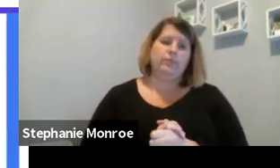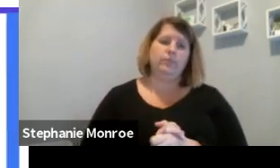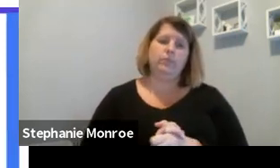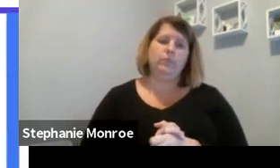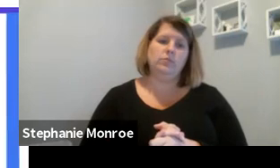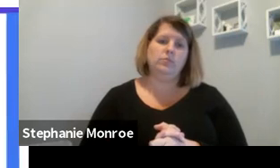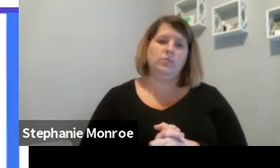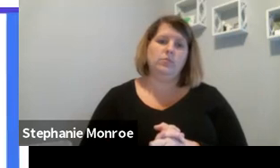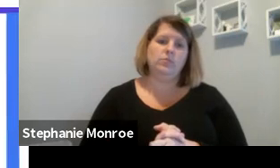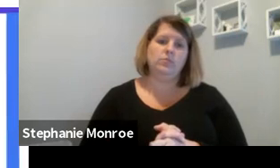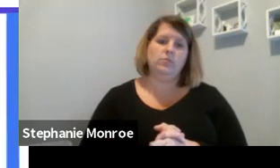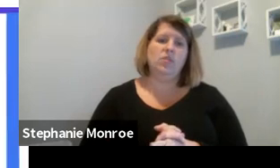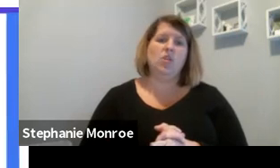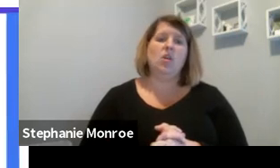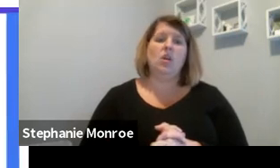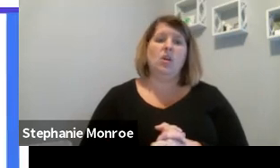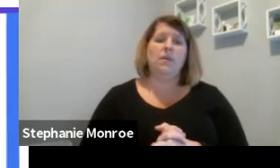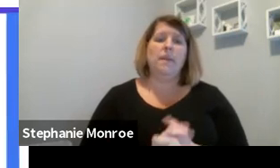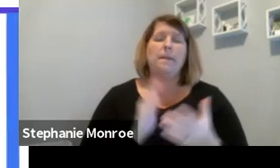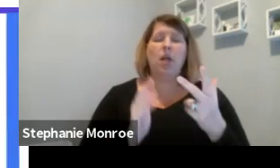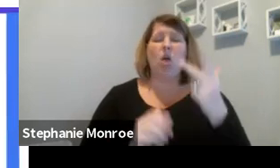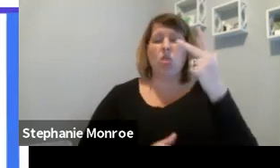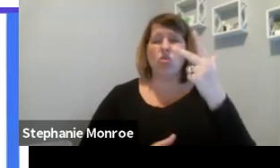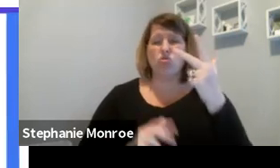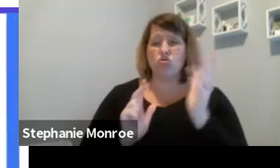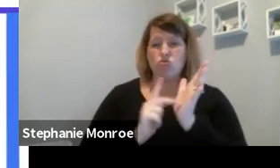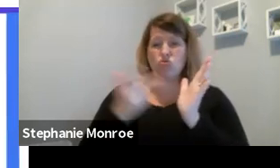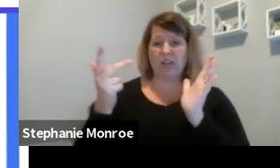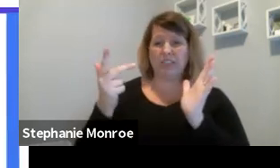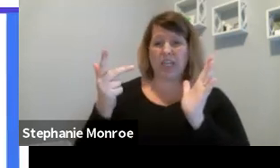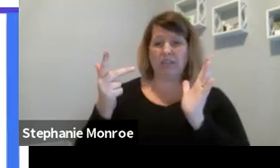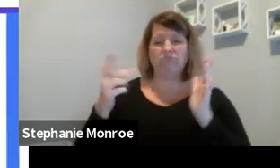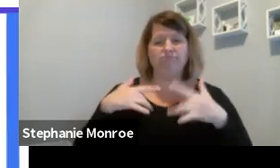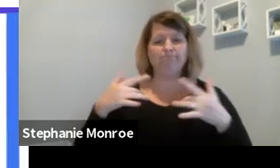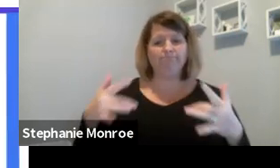We are three times more likely to suffer from depression,